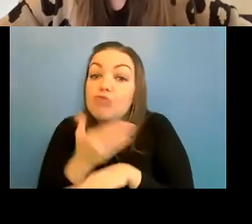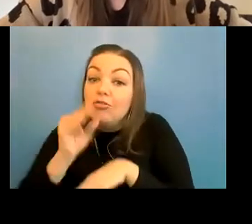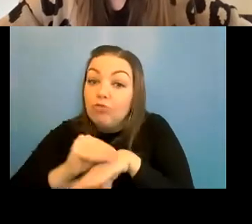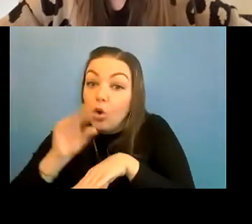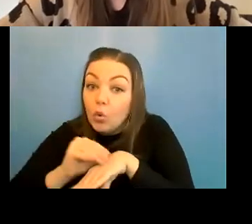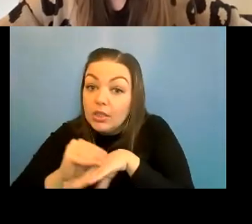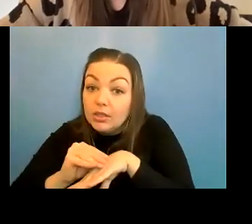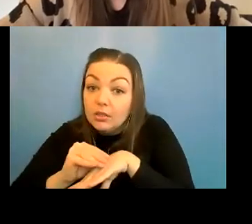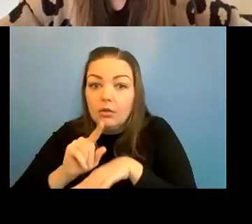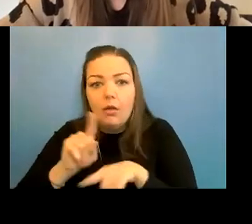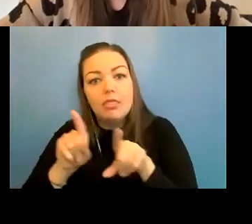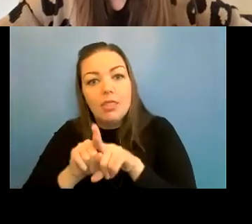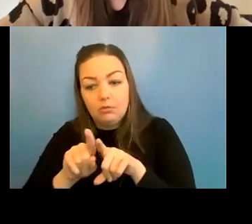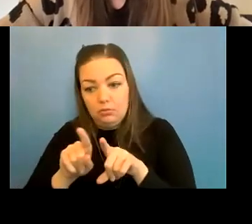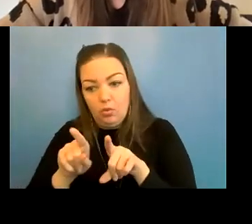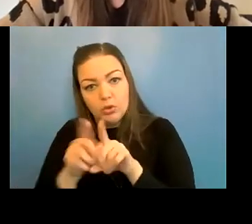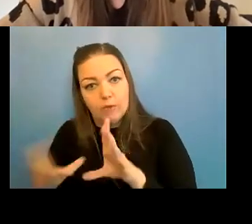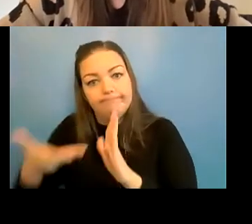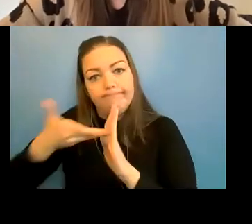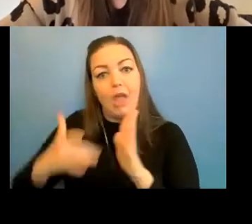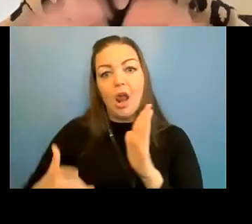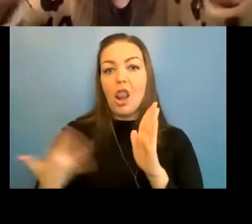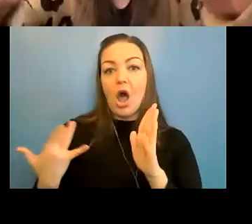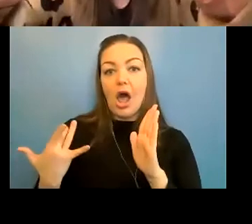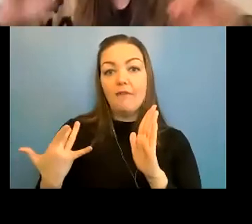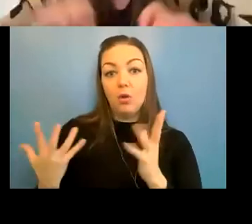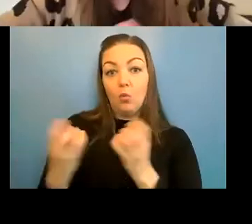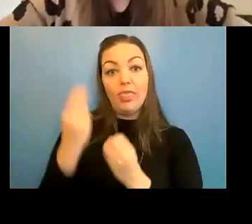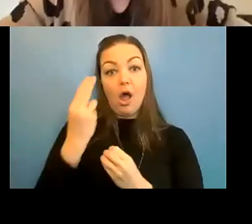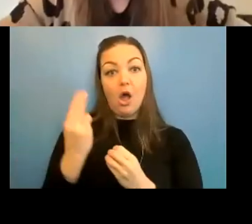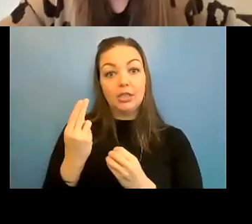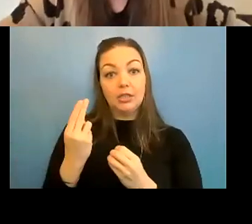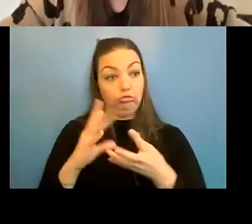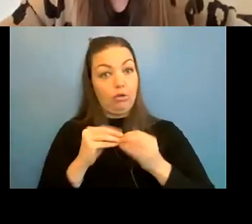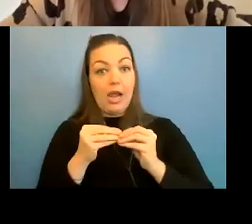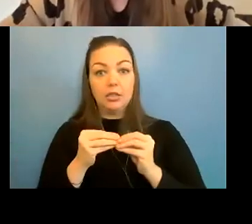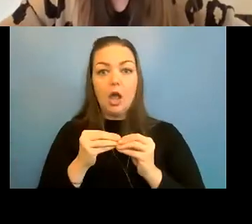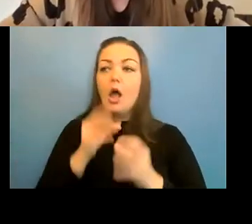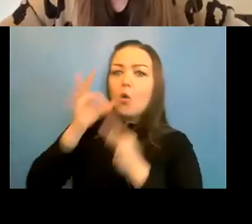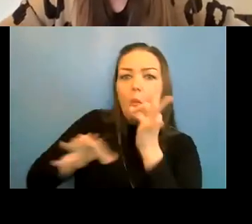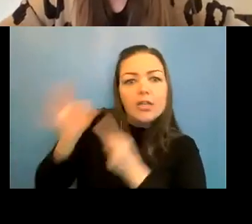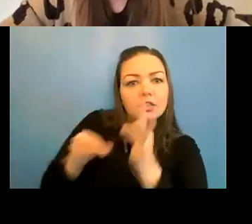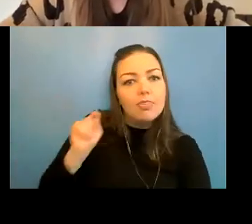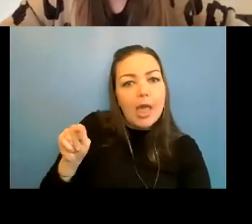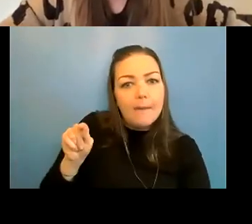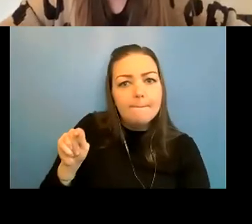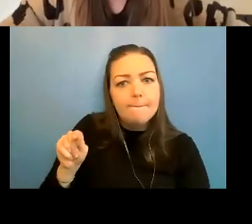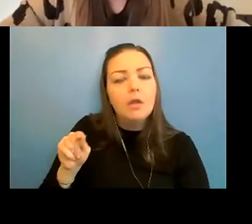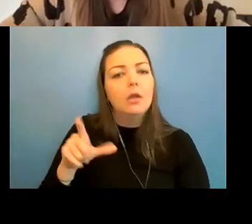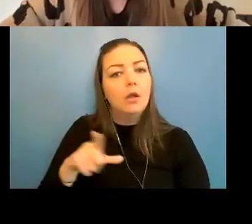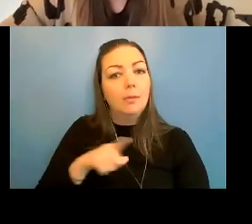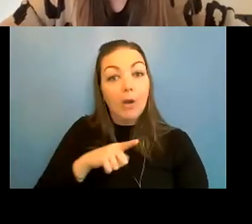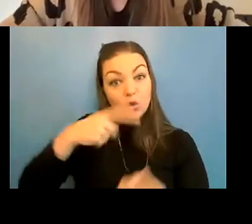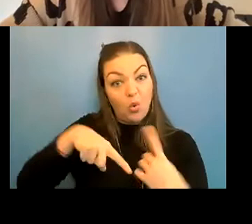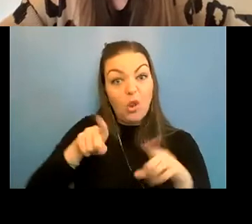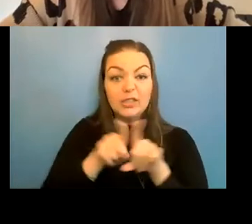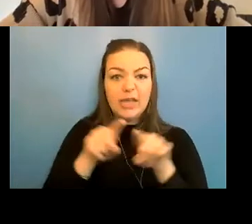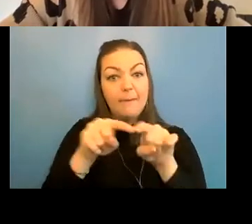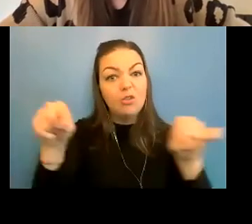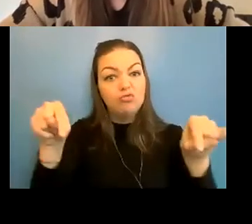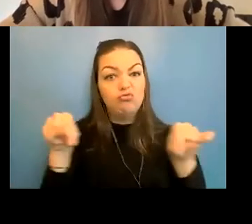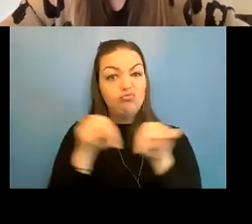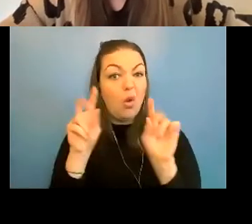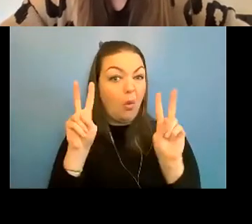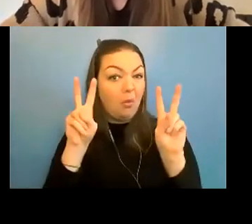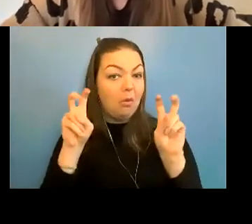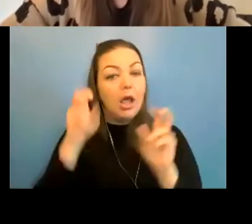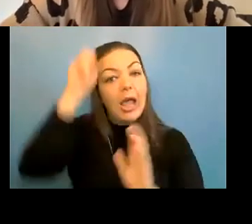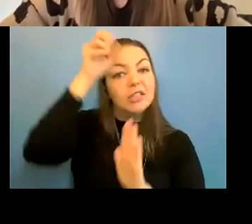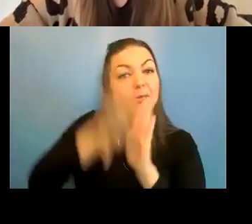So I'm really excited about trying this kind of combined watch party, a bit of pre-recorded work with a live Q&A with artists, so that we're all in the same "room" together,